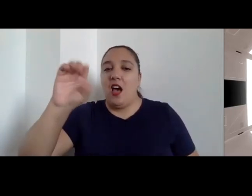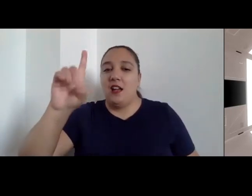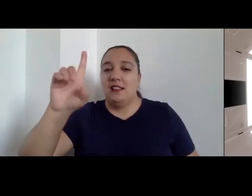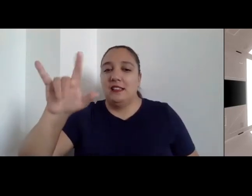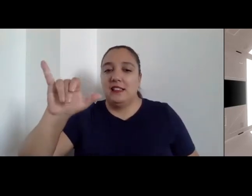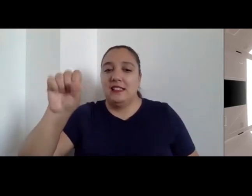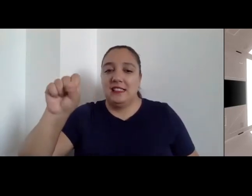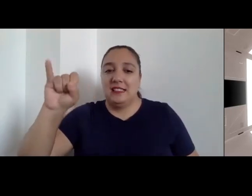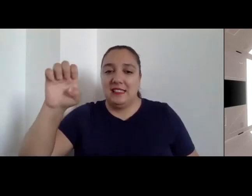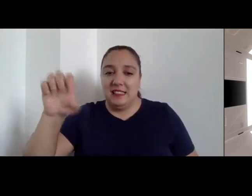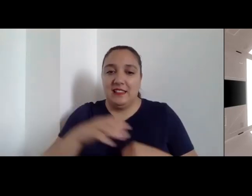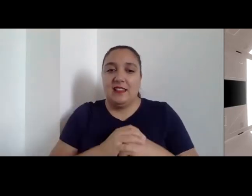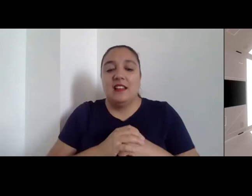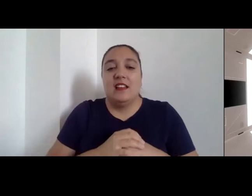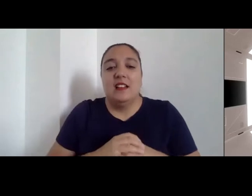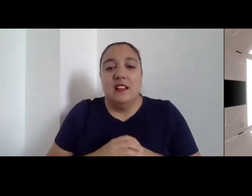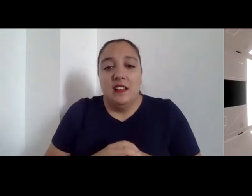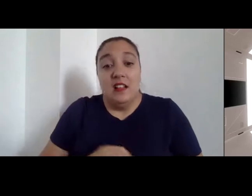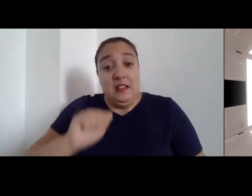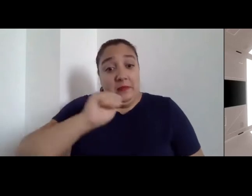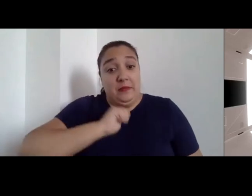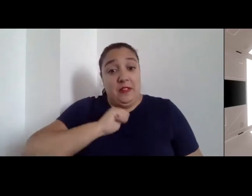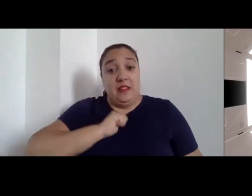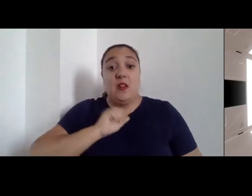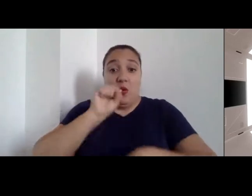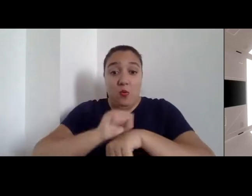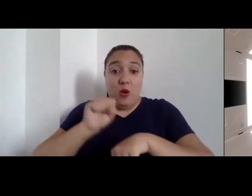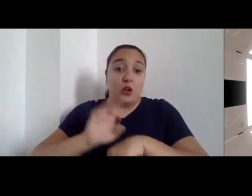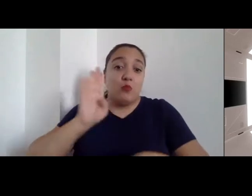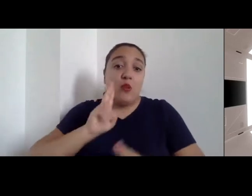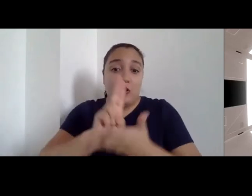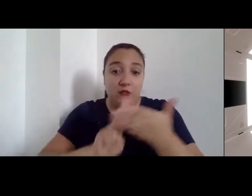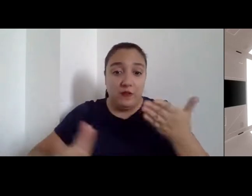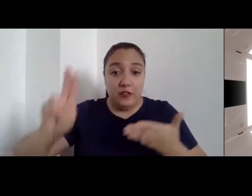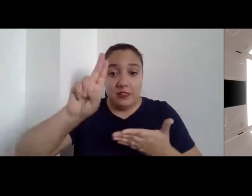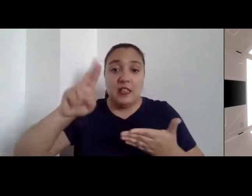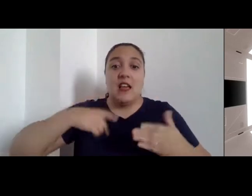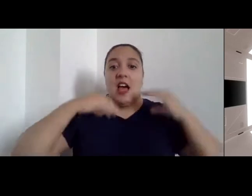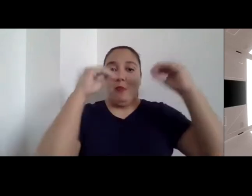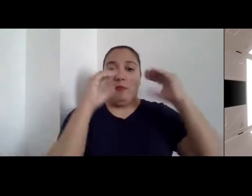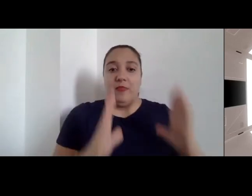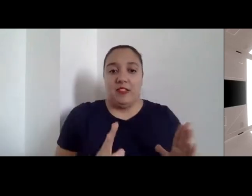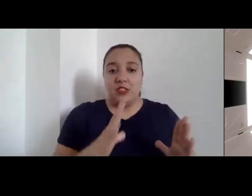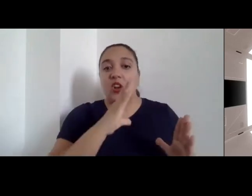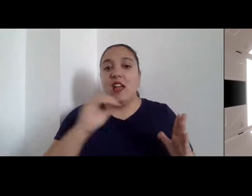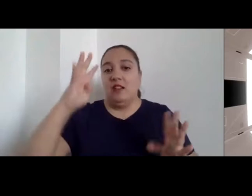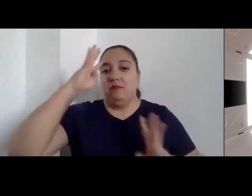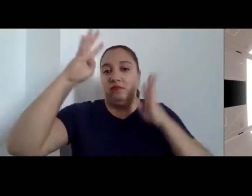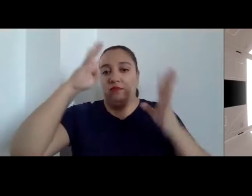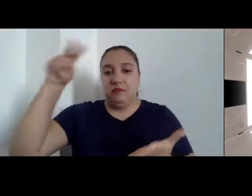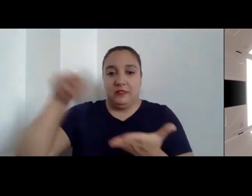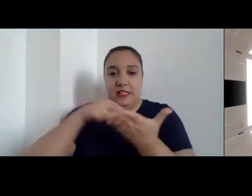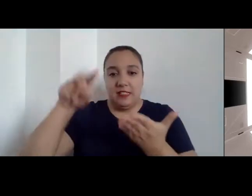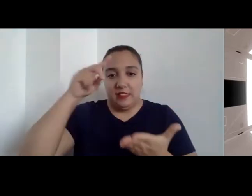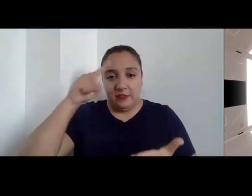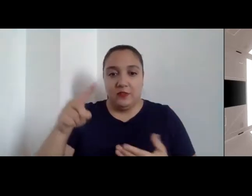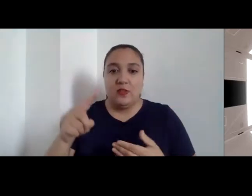a professor of choreography and technologies. Tonight, we have some excellent nerds for you. We're